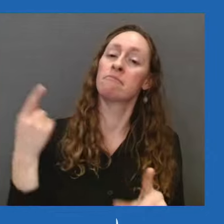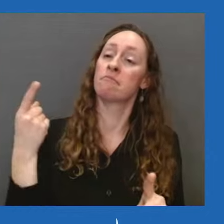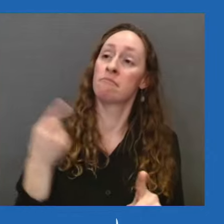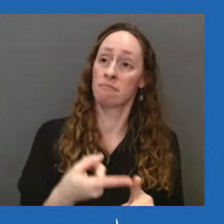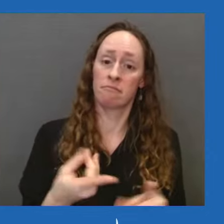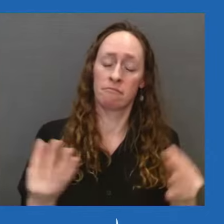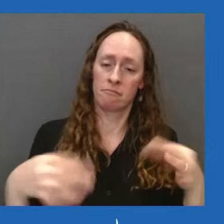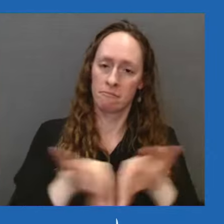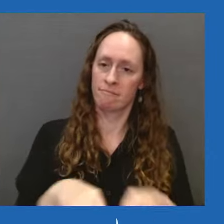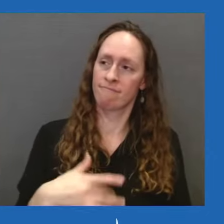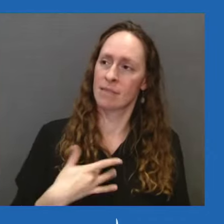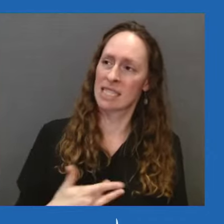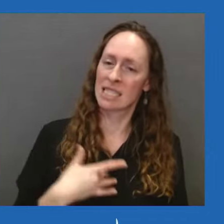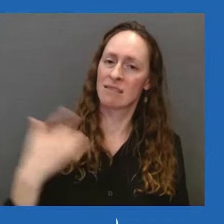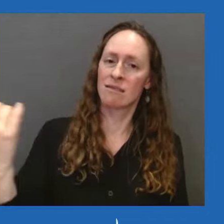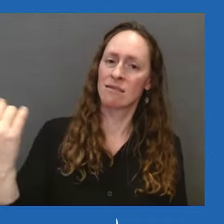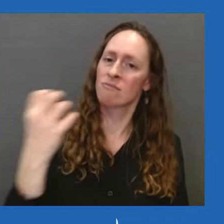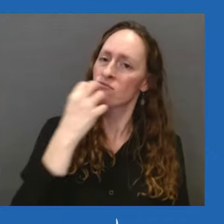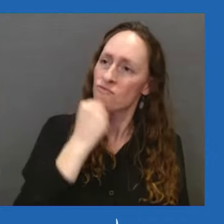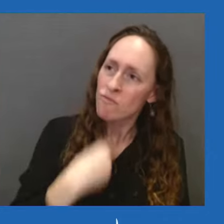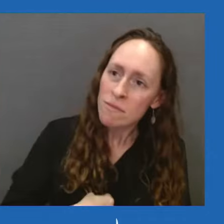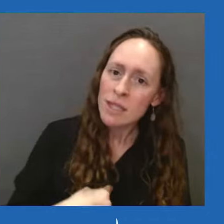'Honey, it's going to be okay,' and mean it."